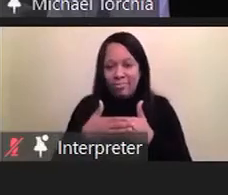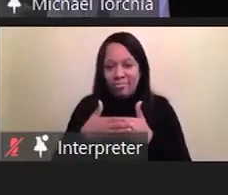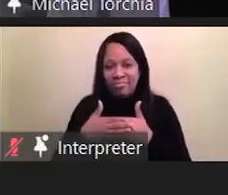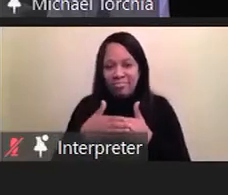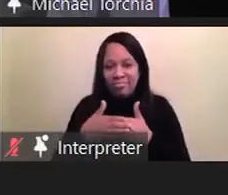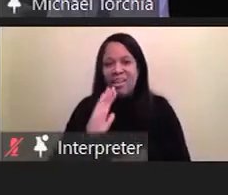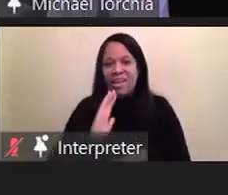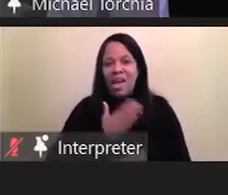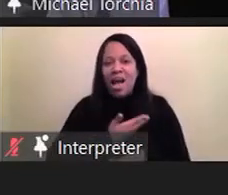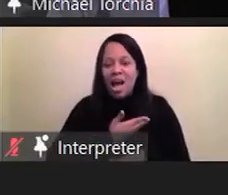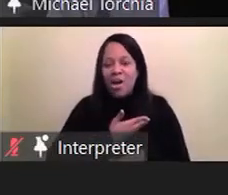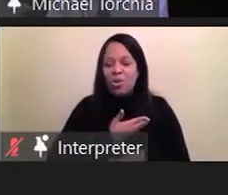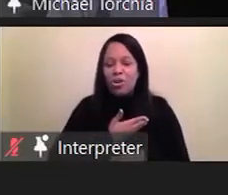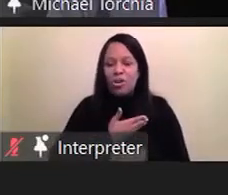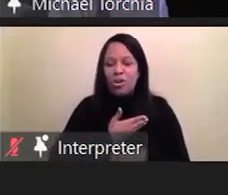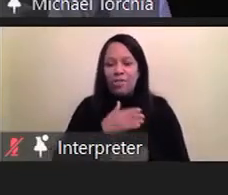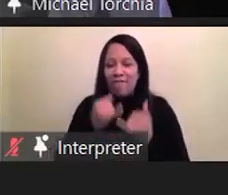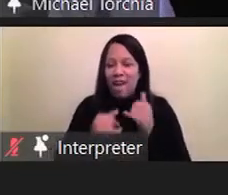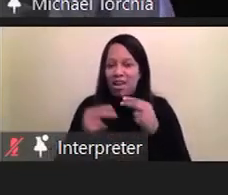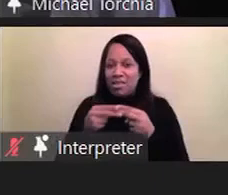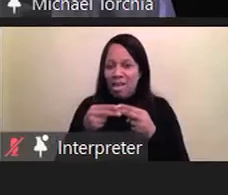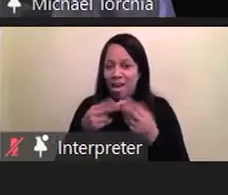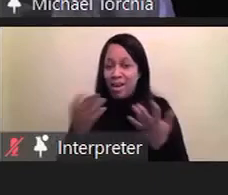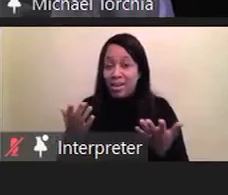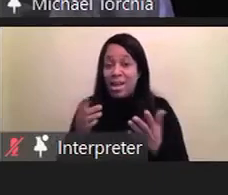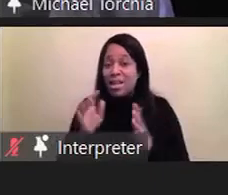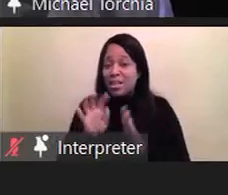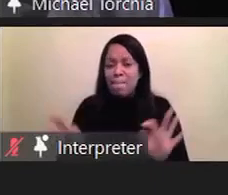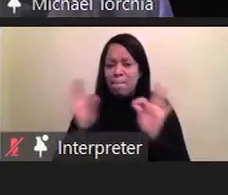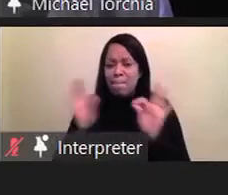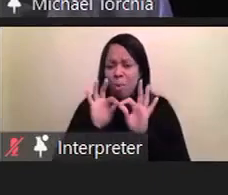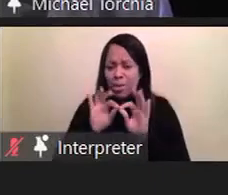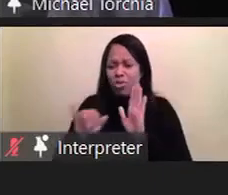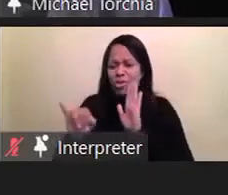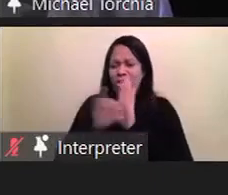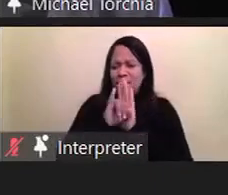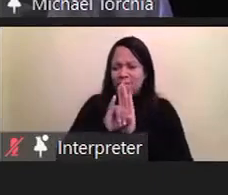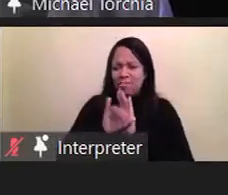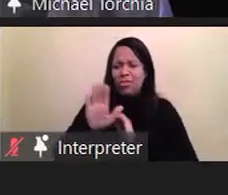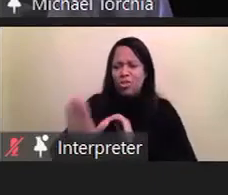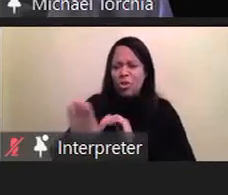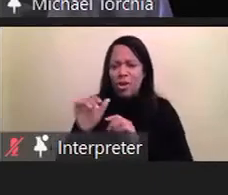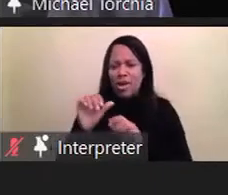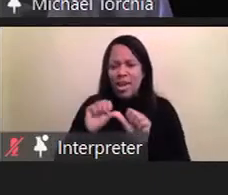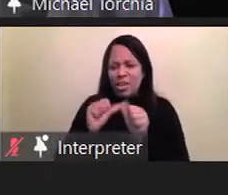about choosing your agency. So throughout the presentation, we've